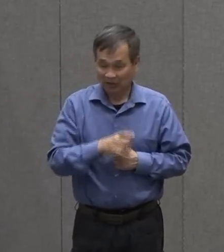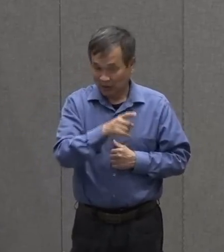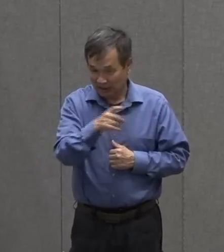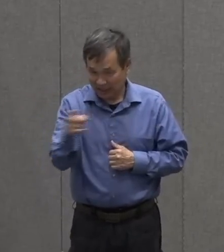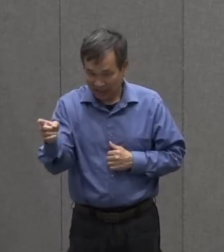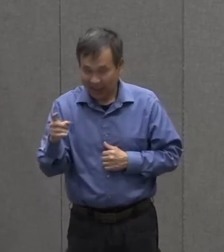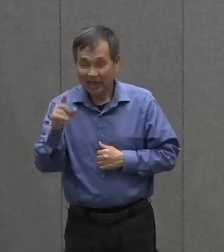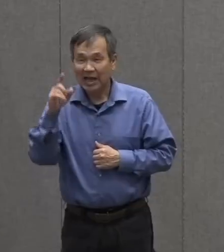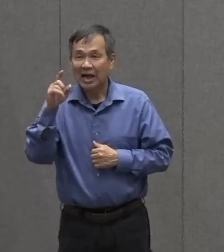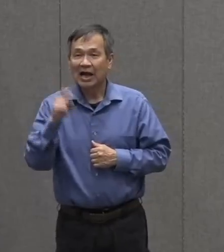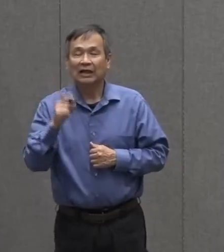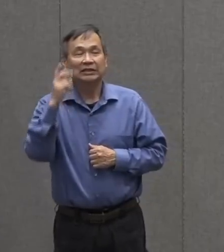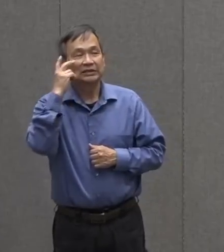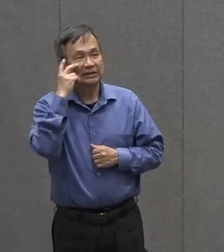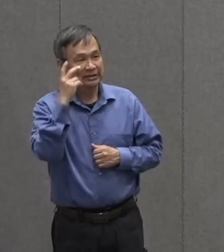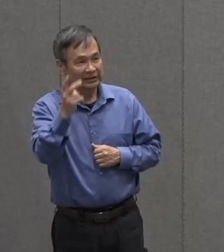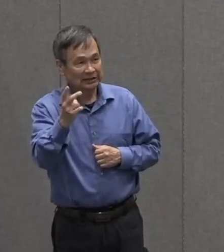They had to see if they could beat me.